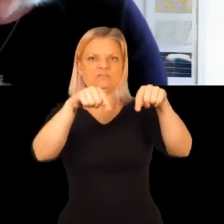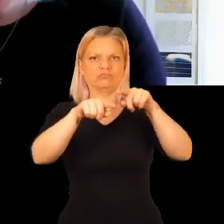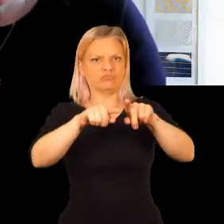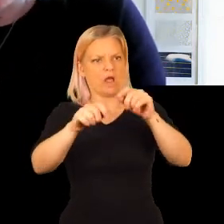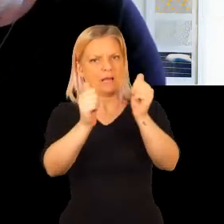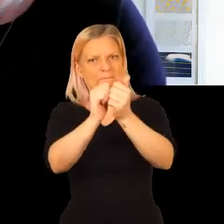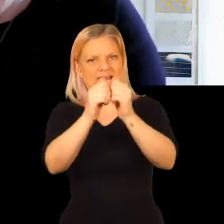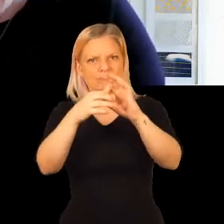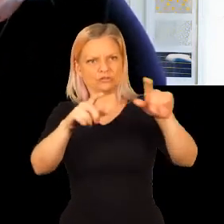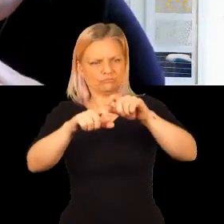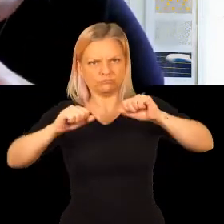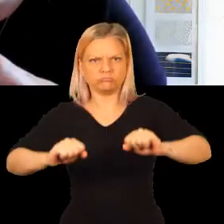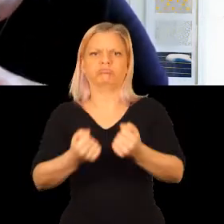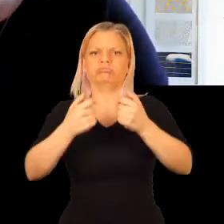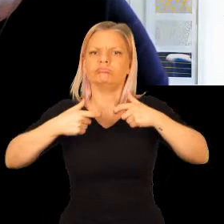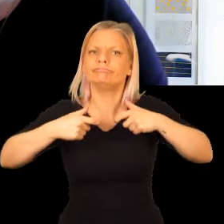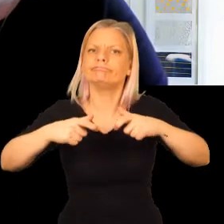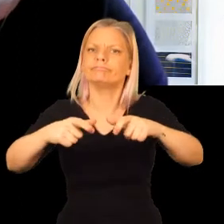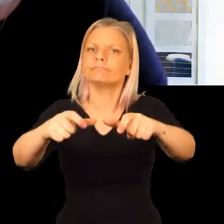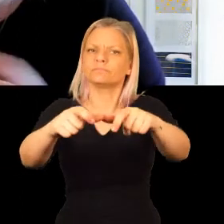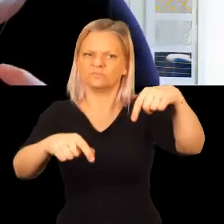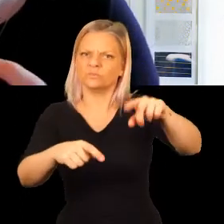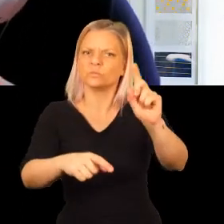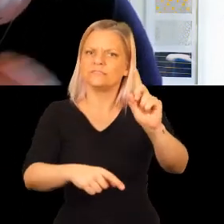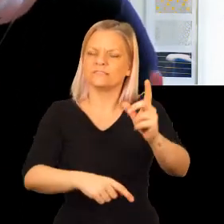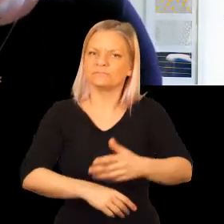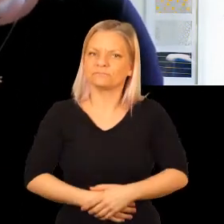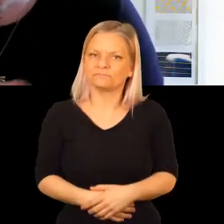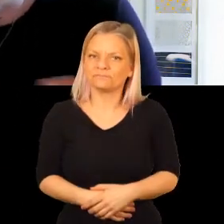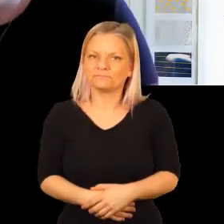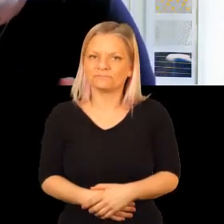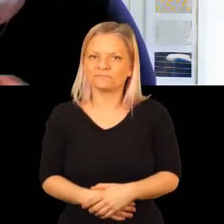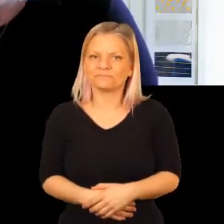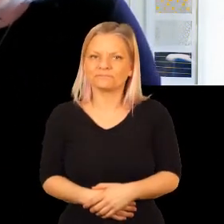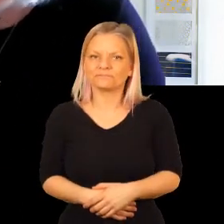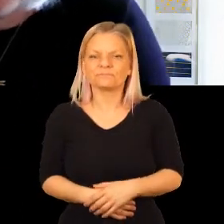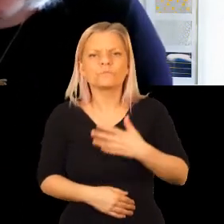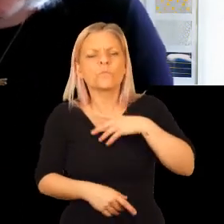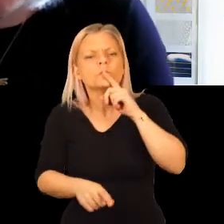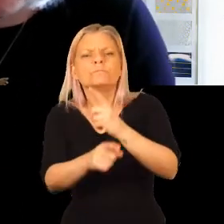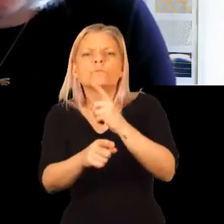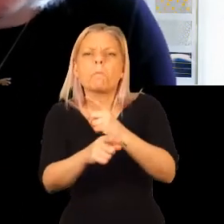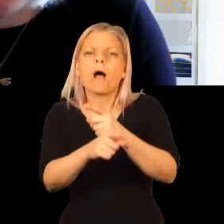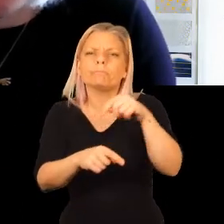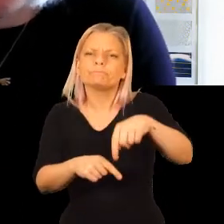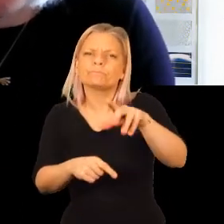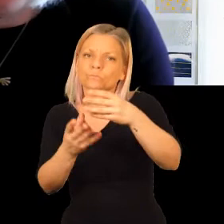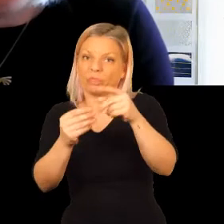hard at is how do we is keeping that integrity of what that peer relationship is so i wanted